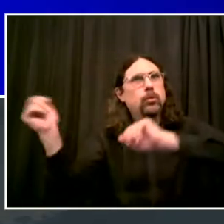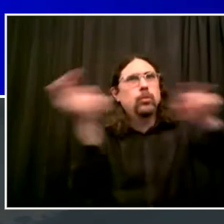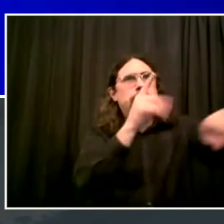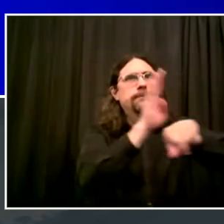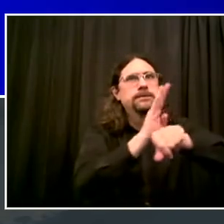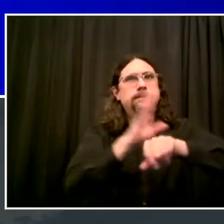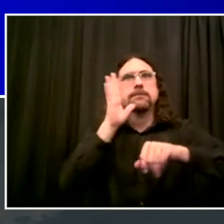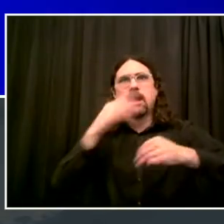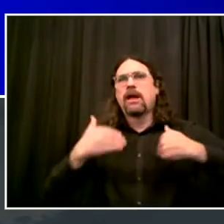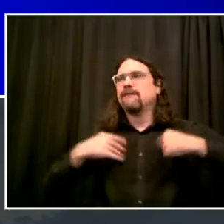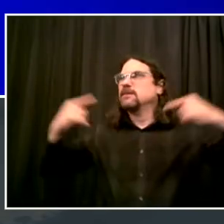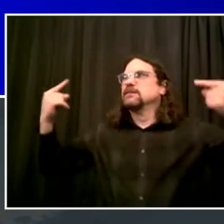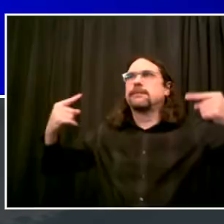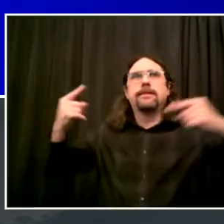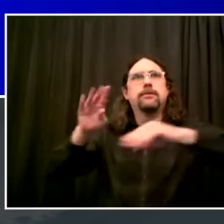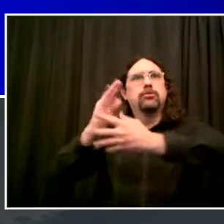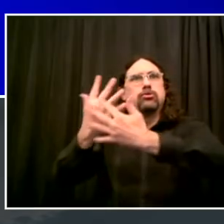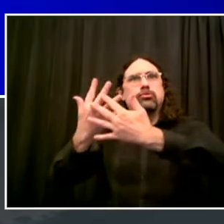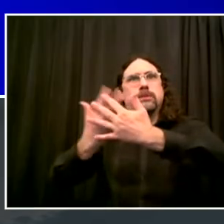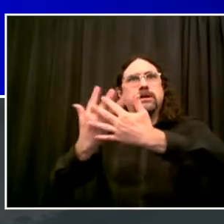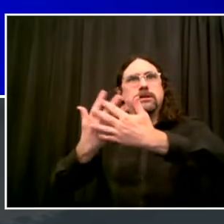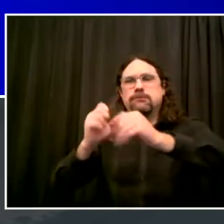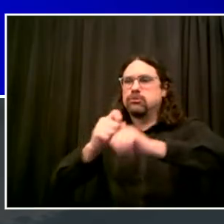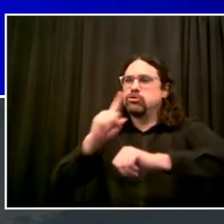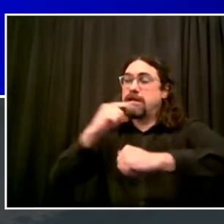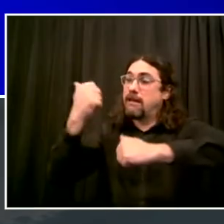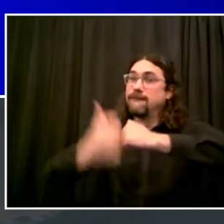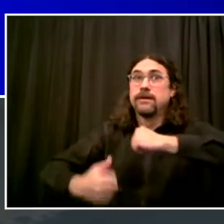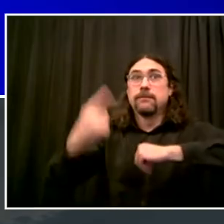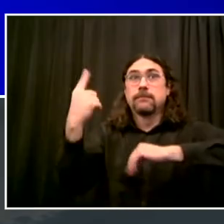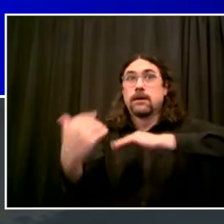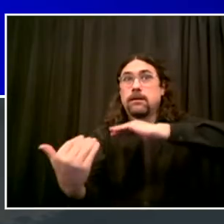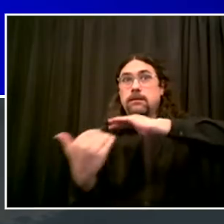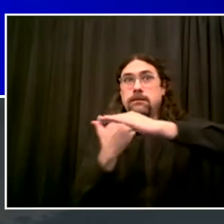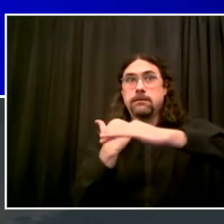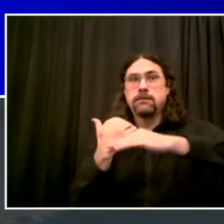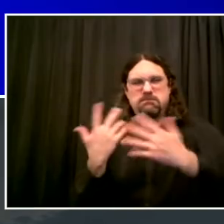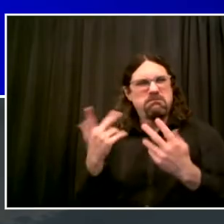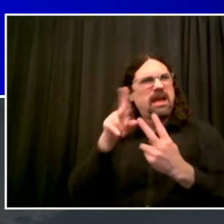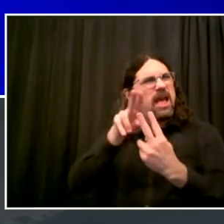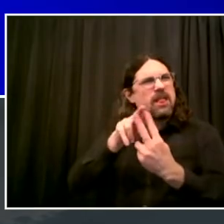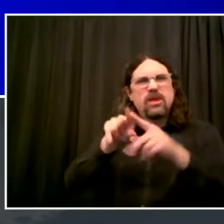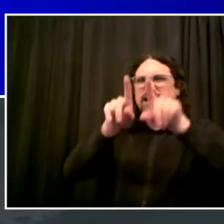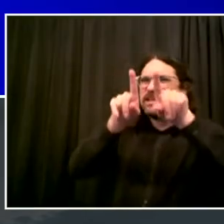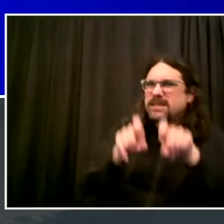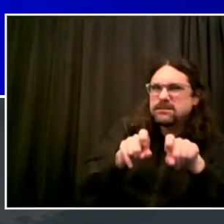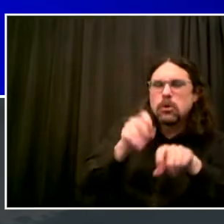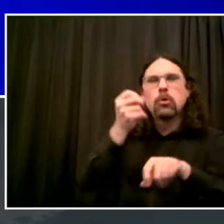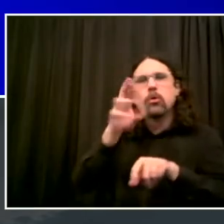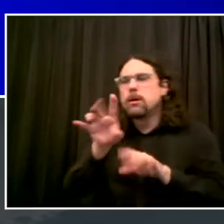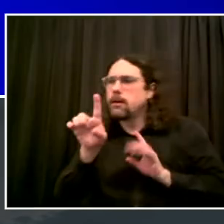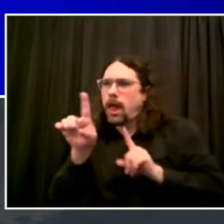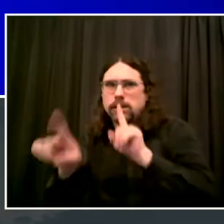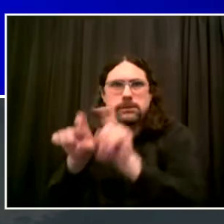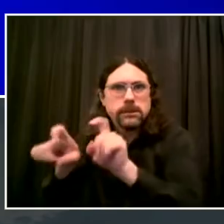EMPLOYEE THAT DOES NOT FEEL WELL SHOULD STAY HOME. BUT THE POINT IS TO SET UP RORIGOU S SCREENING AT EACH END EVERY